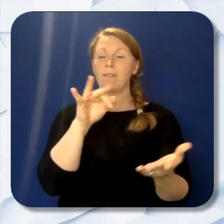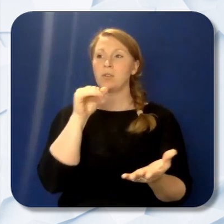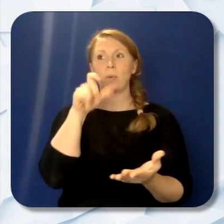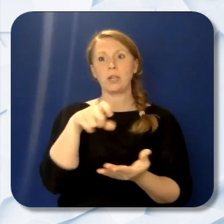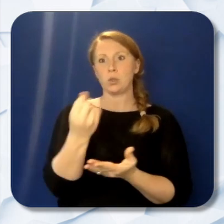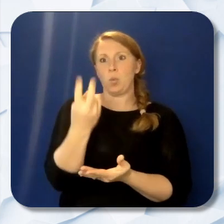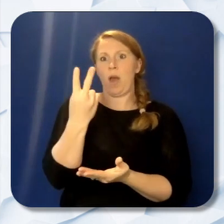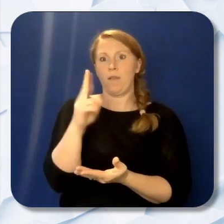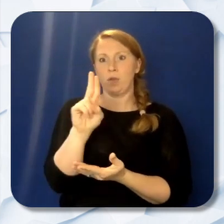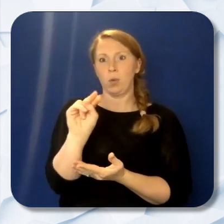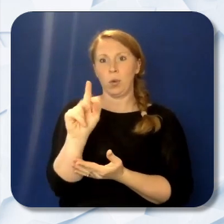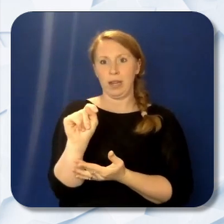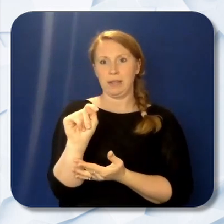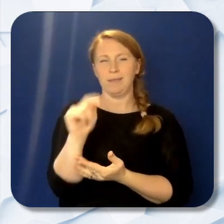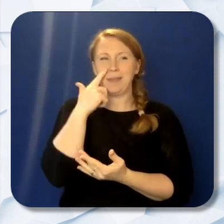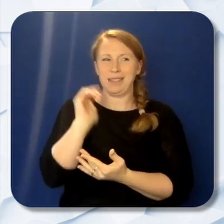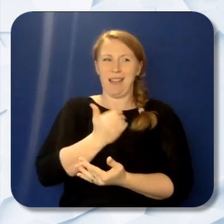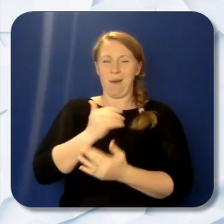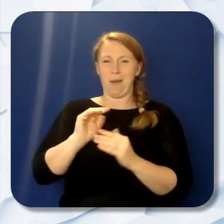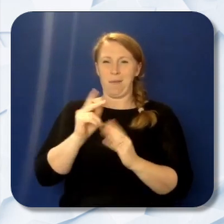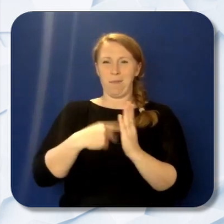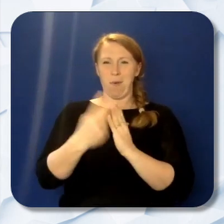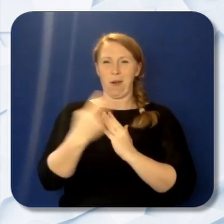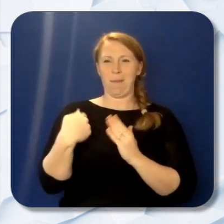because there is that minimum through this program. You only need um about two. You can